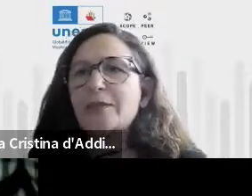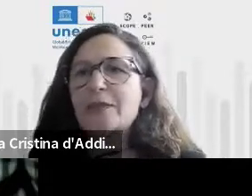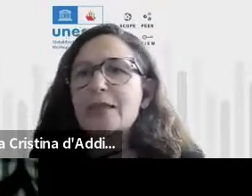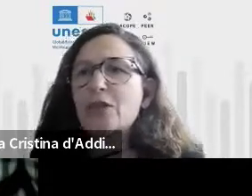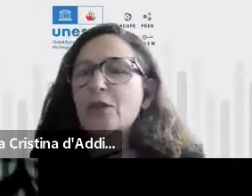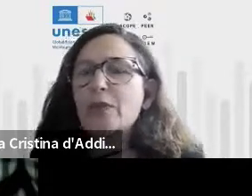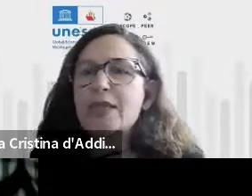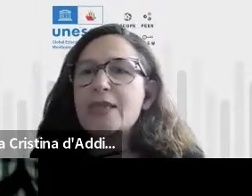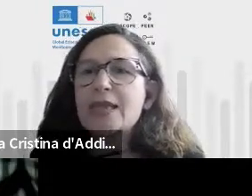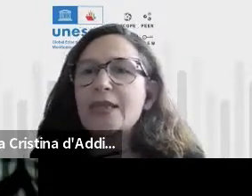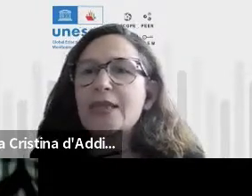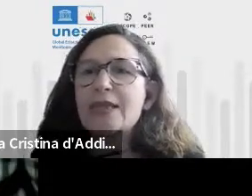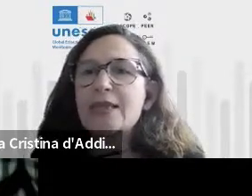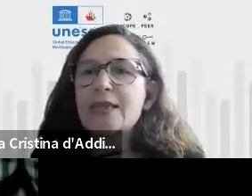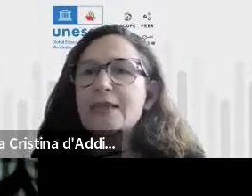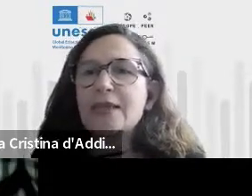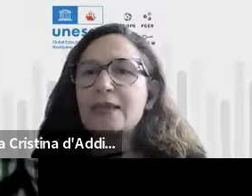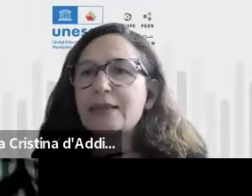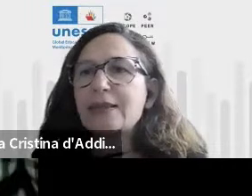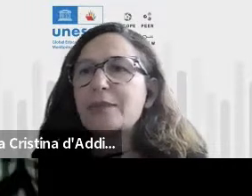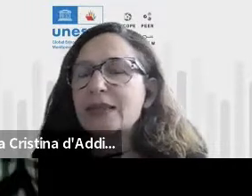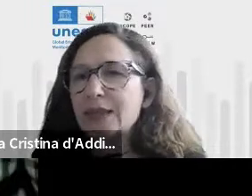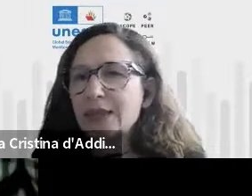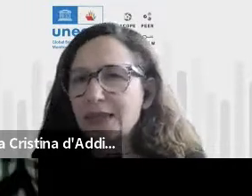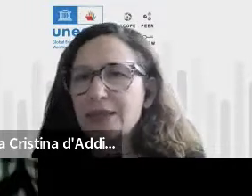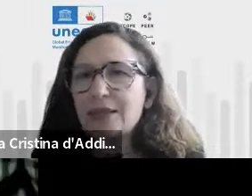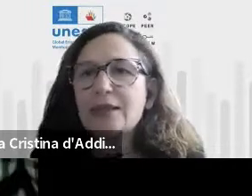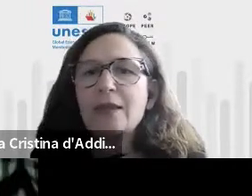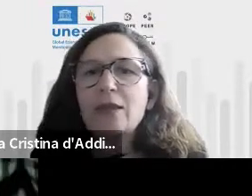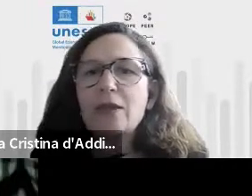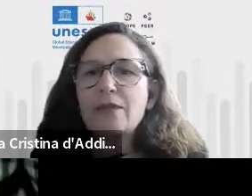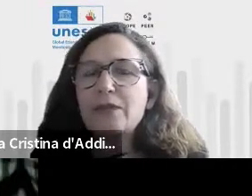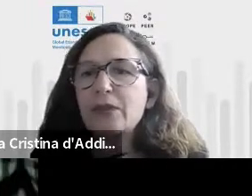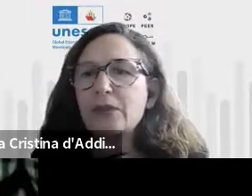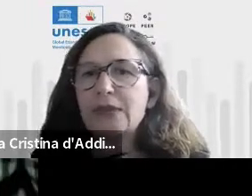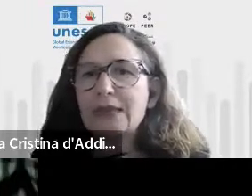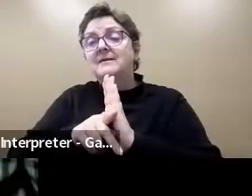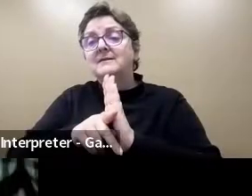I'm a Senior Policy Analyst and Thematic Lead of the team.